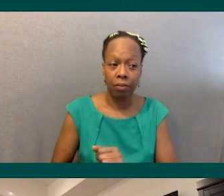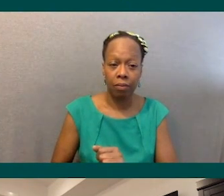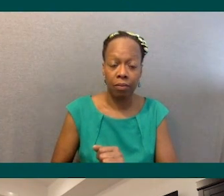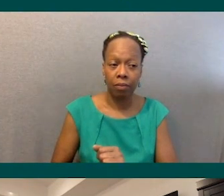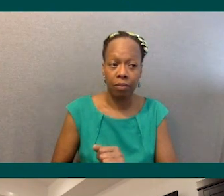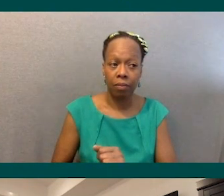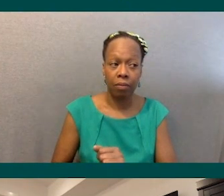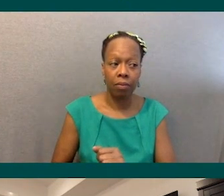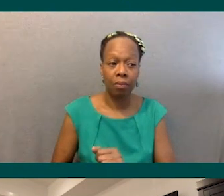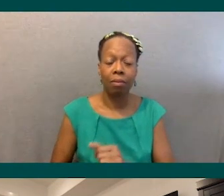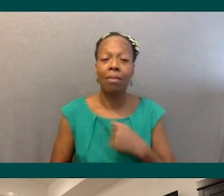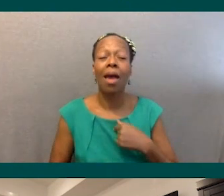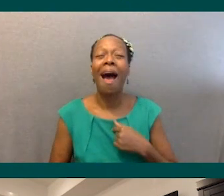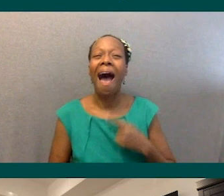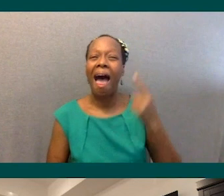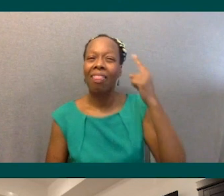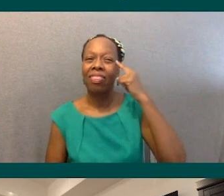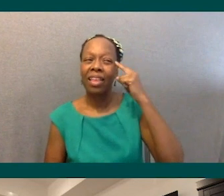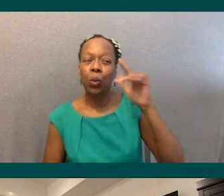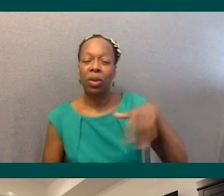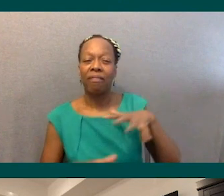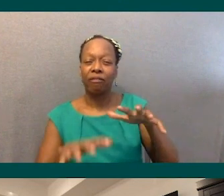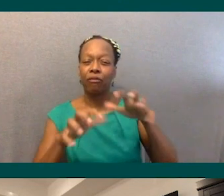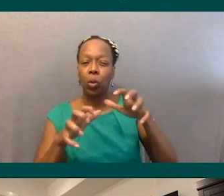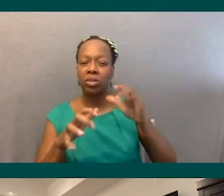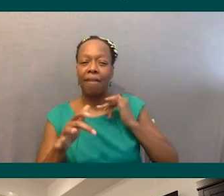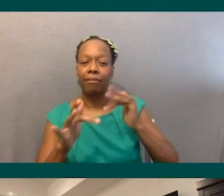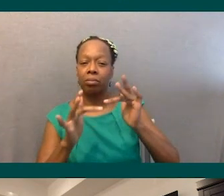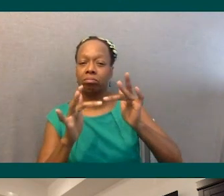Oh, I think we might just have you frozen for a moment.